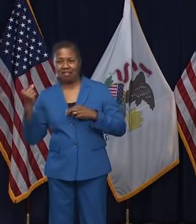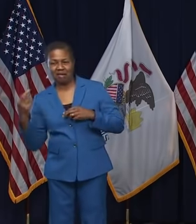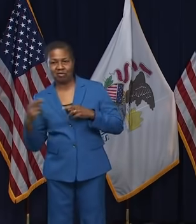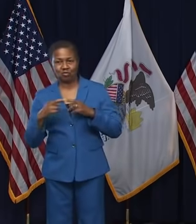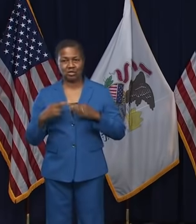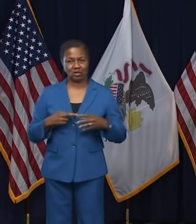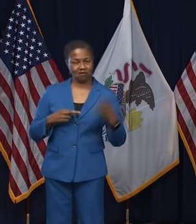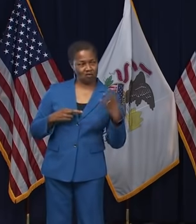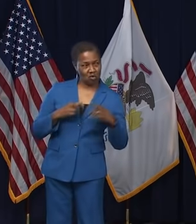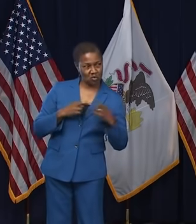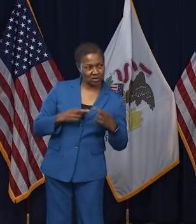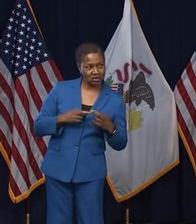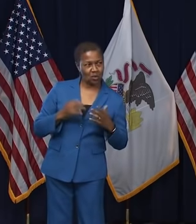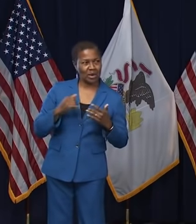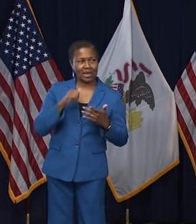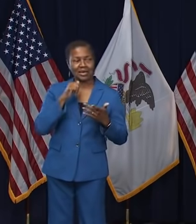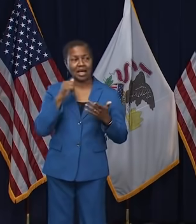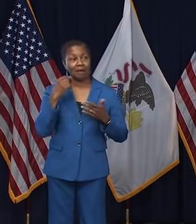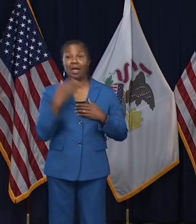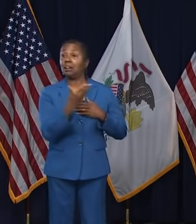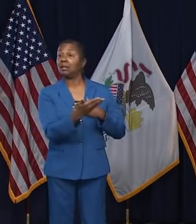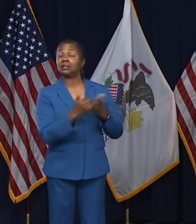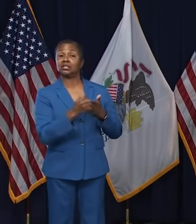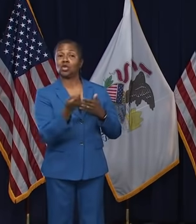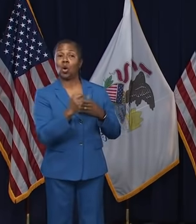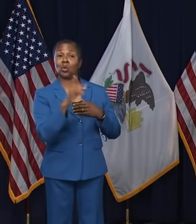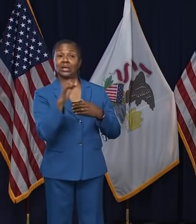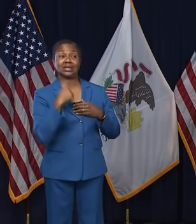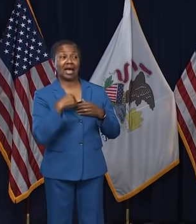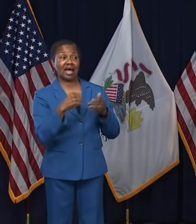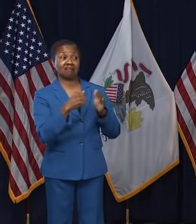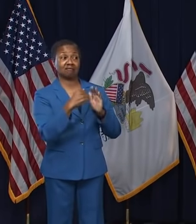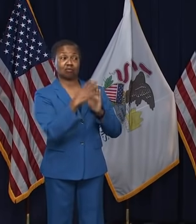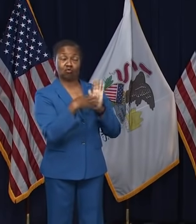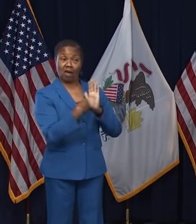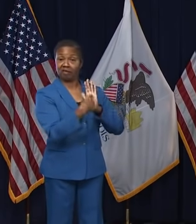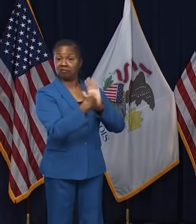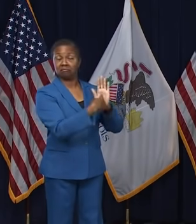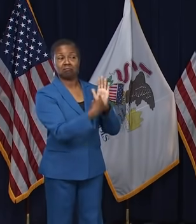whole lot of and hello you know